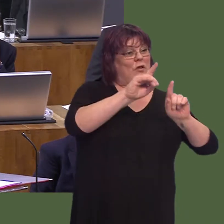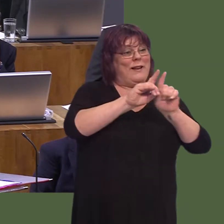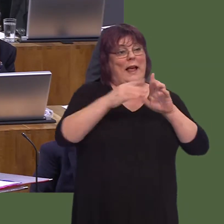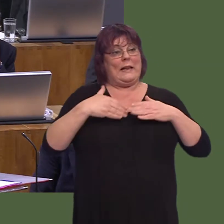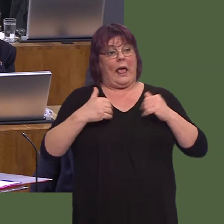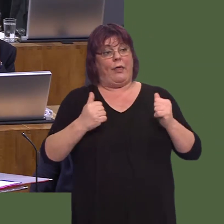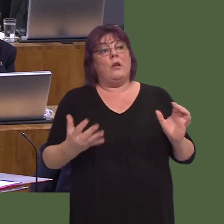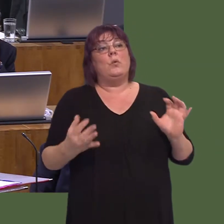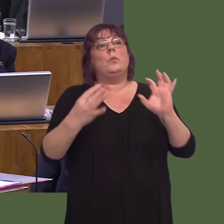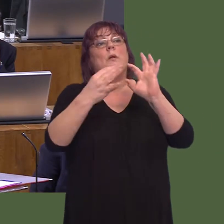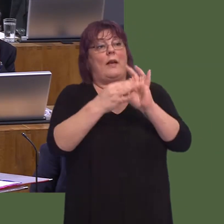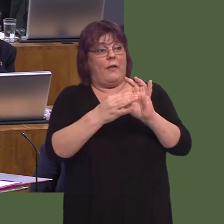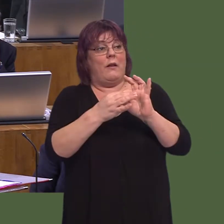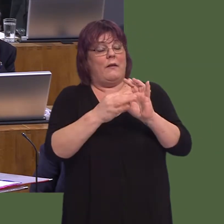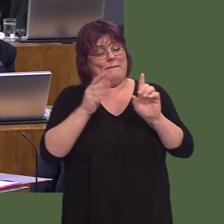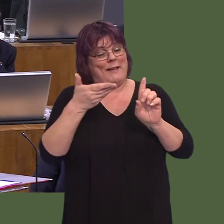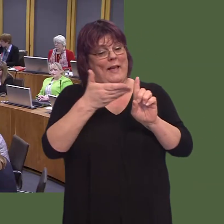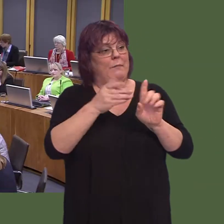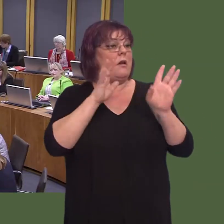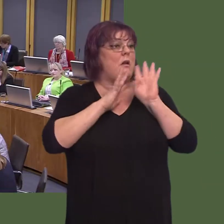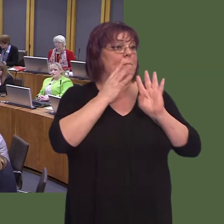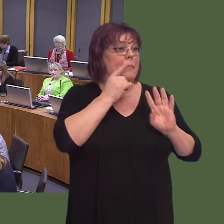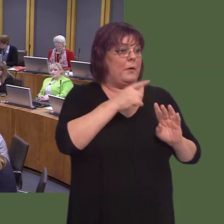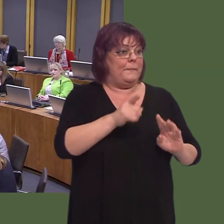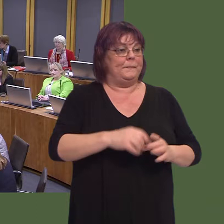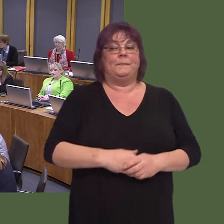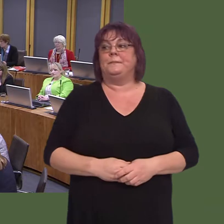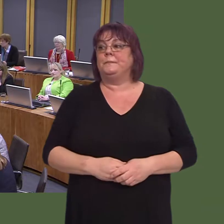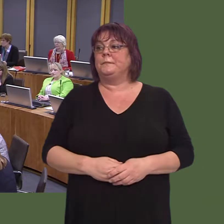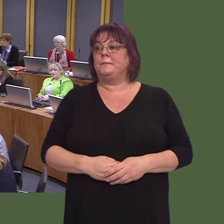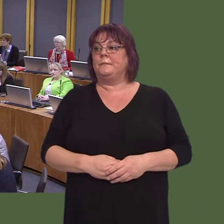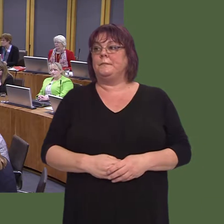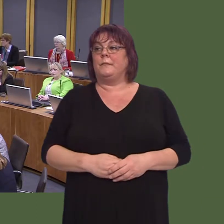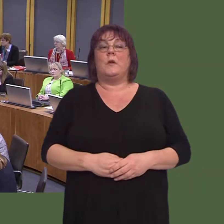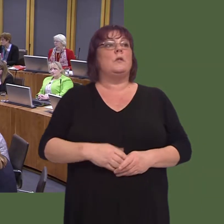young people as well. So, we've made sure, when it comes to spending, that spending in Wales is higher per head